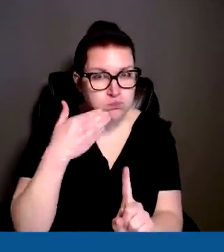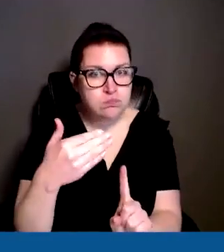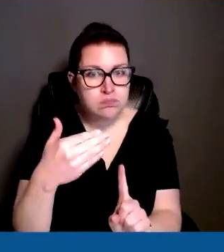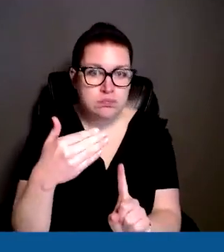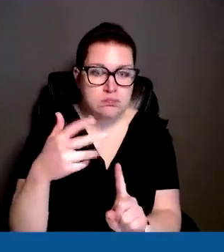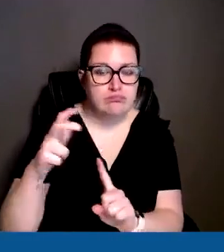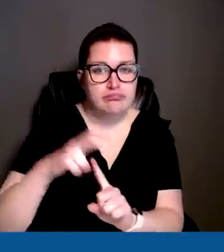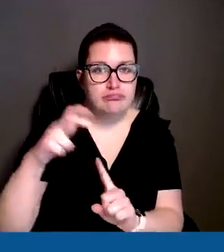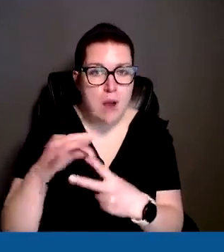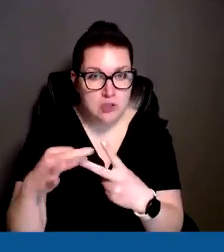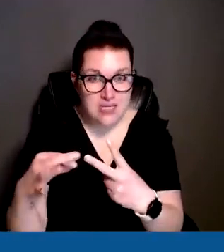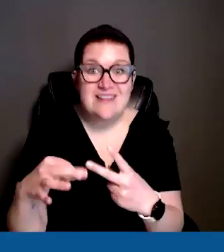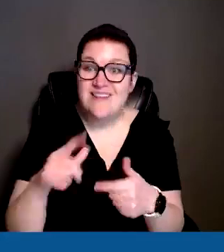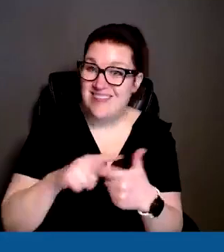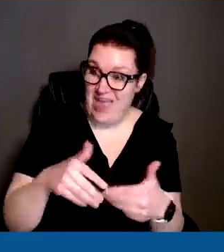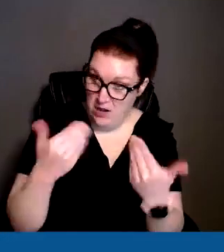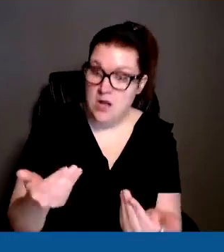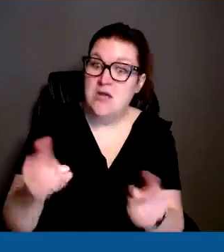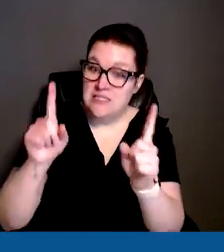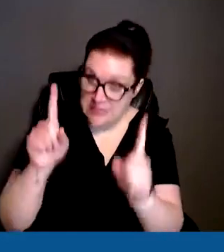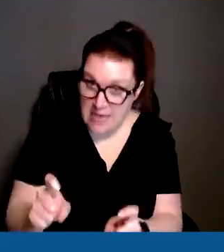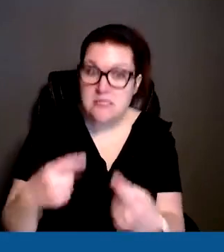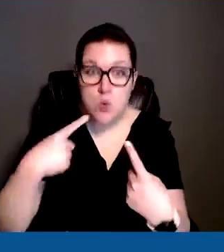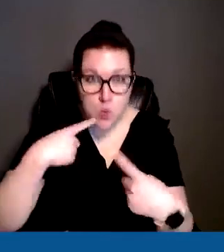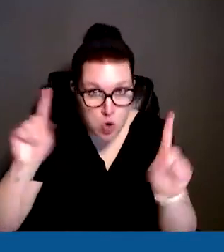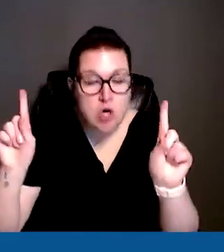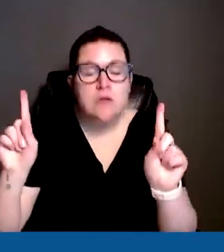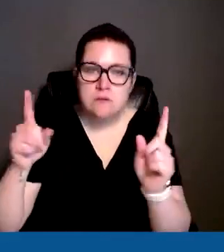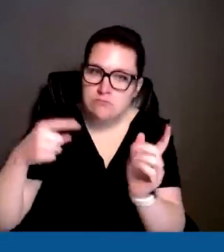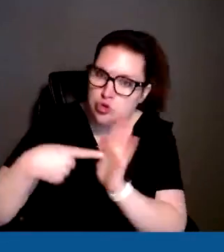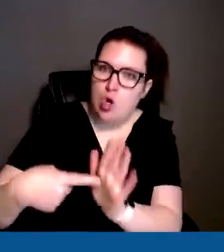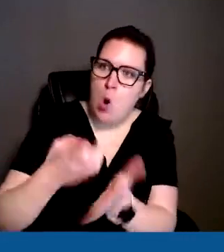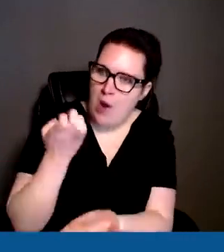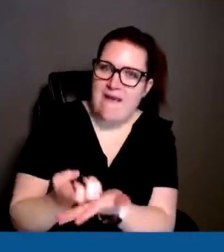in that testing environment, they are indeed promising and that they do show evidence of effectiveness.